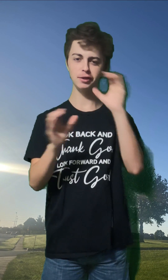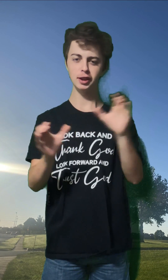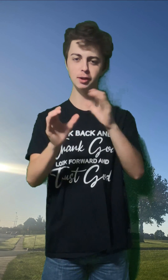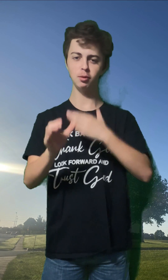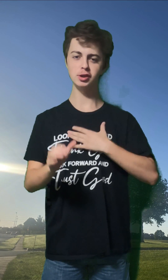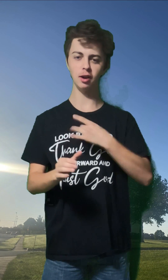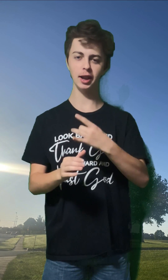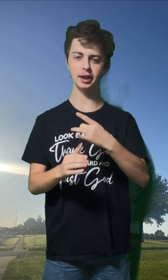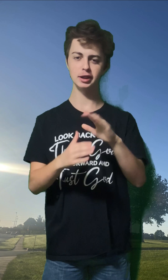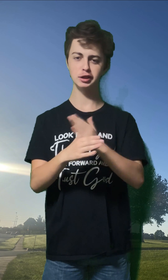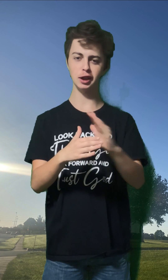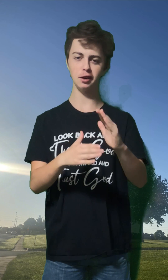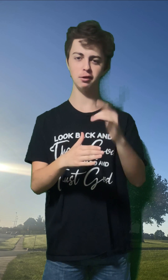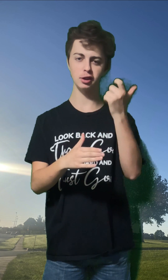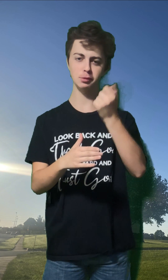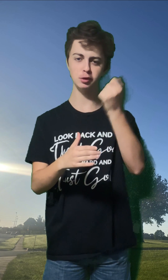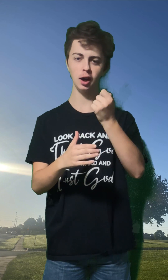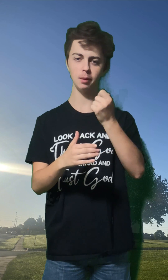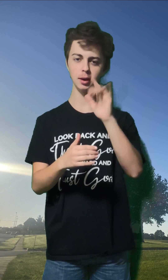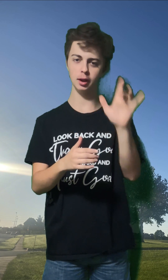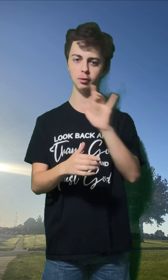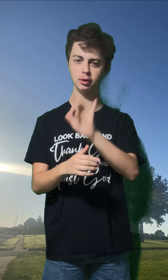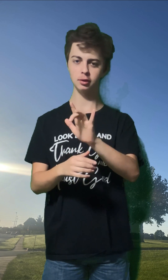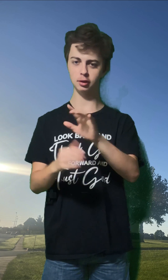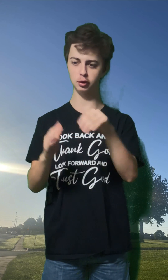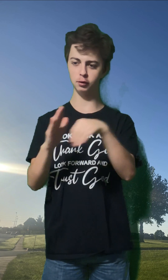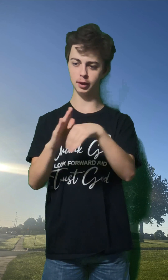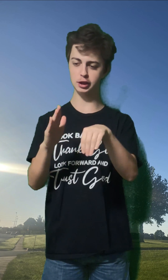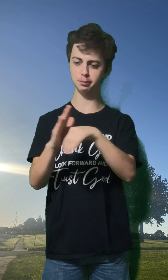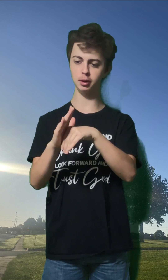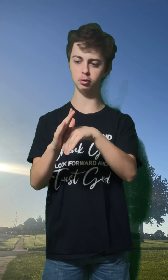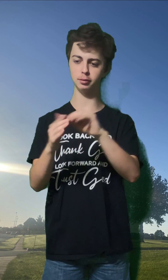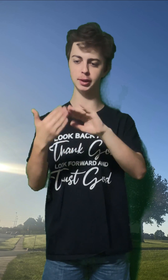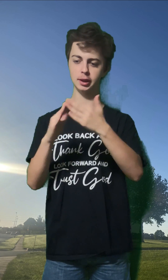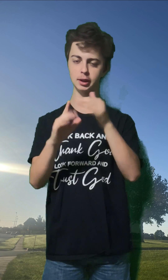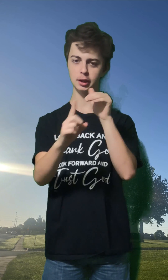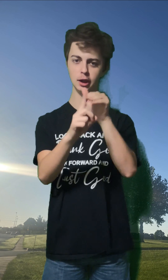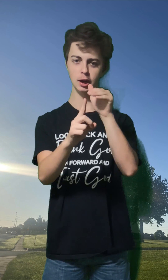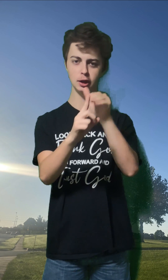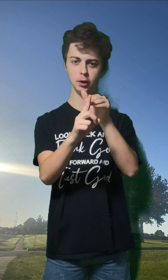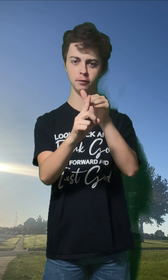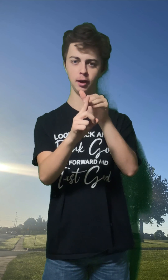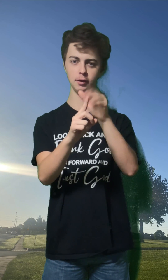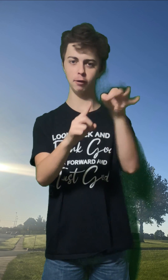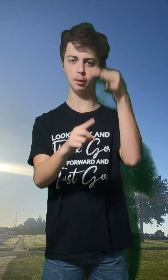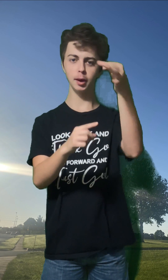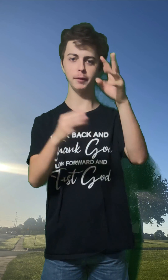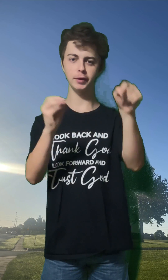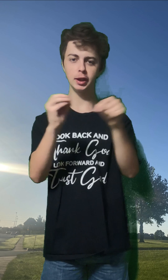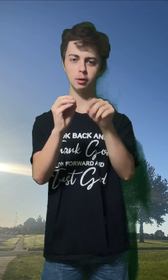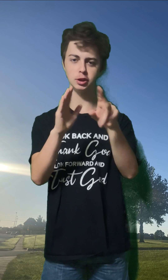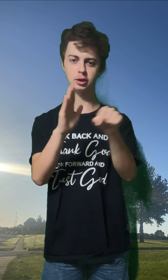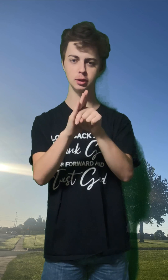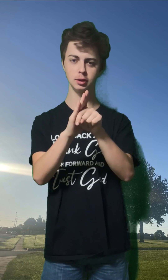If you did, please like, share, and subscribe and click the notification bell to be notified of upcoming videos.